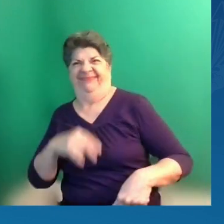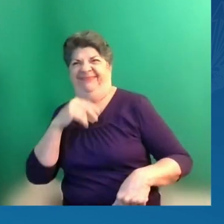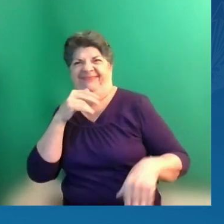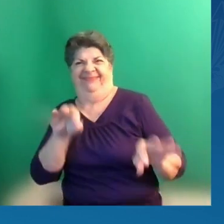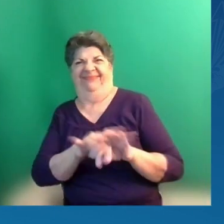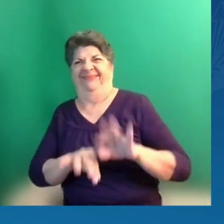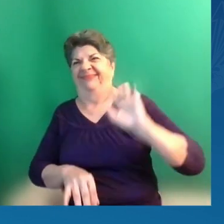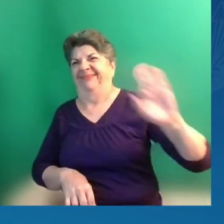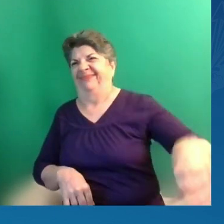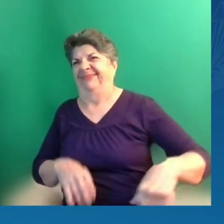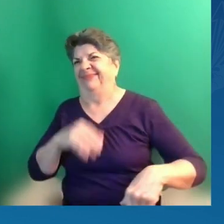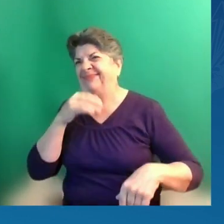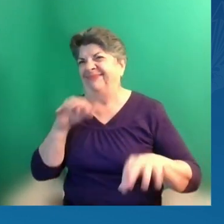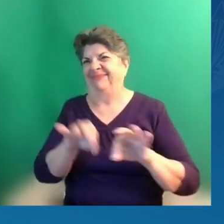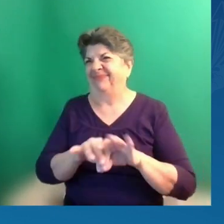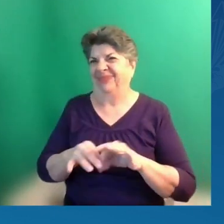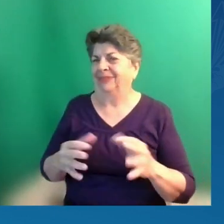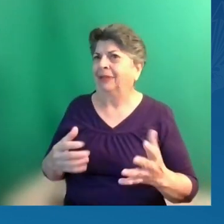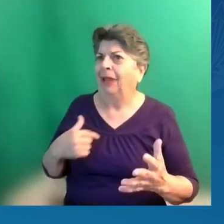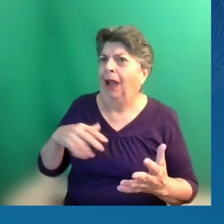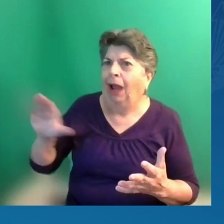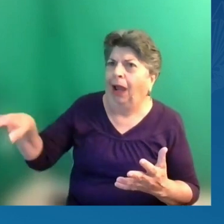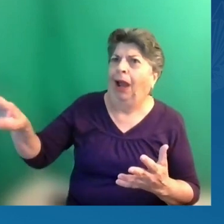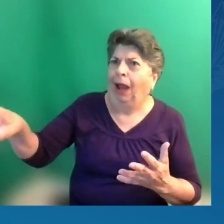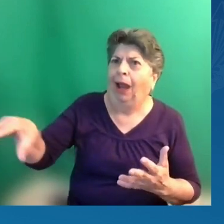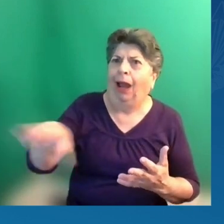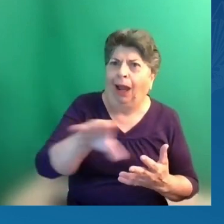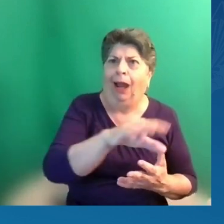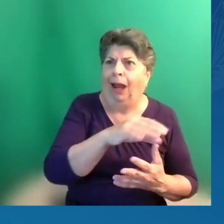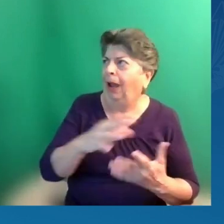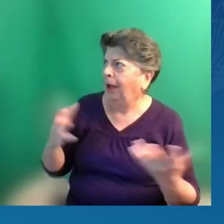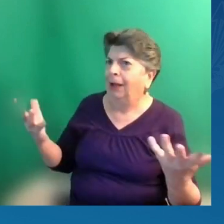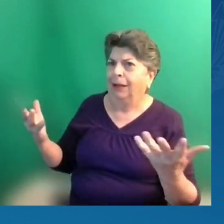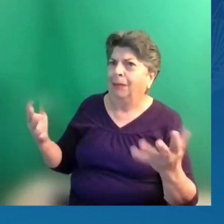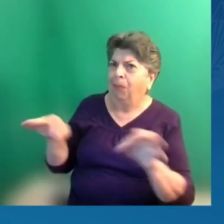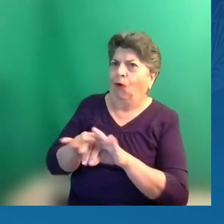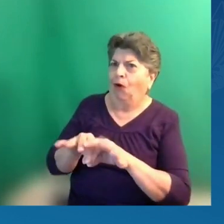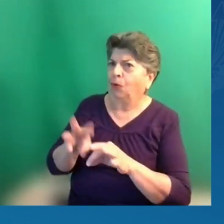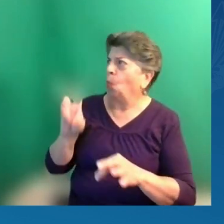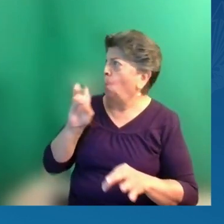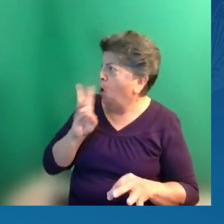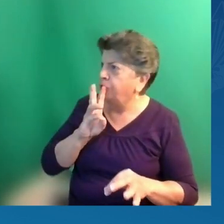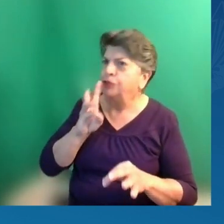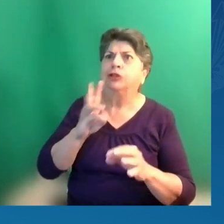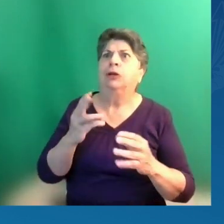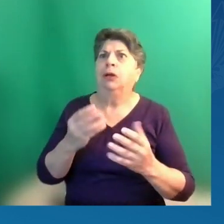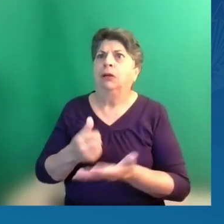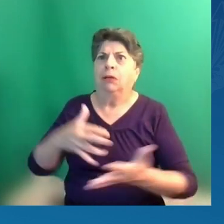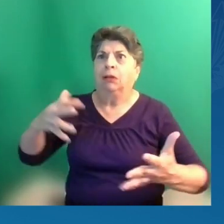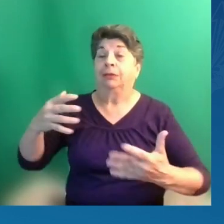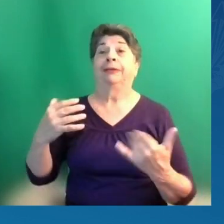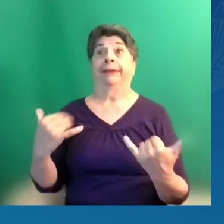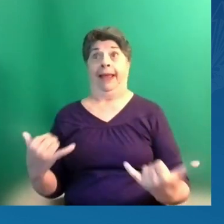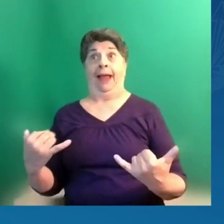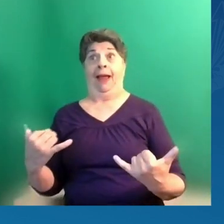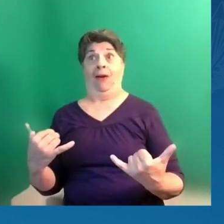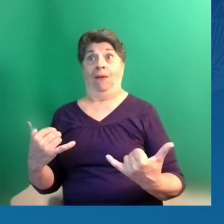And it's only been a few short years, where people are -- because of the -- the extreme nature of it